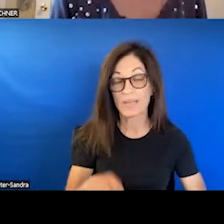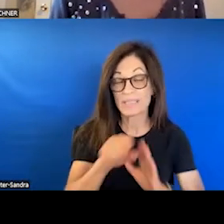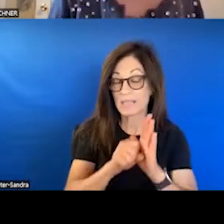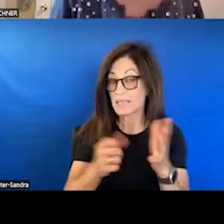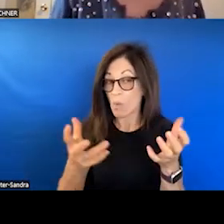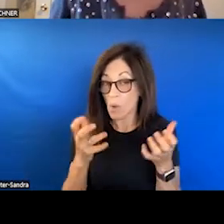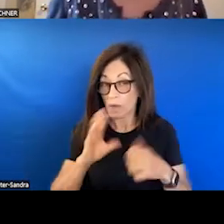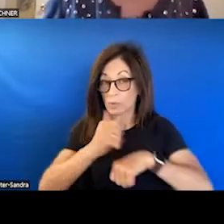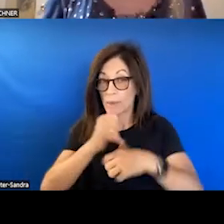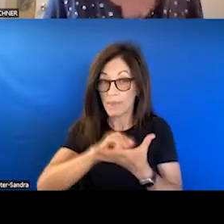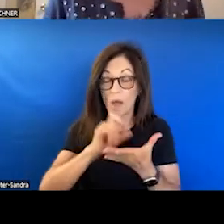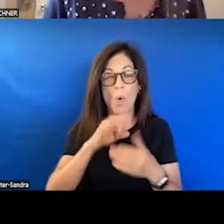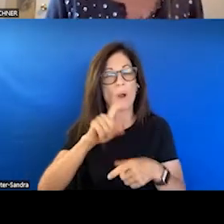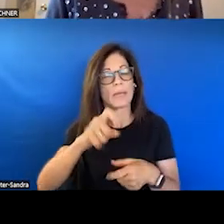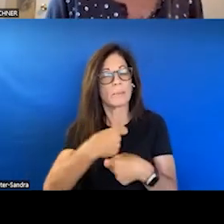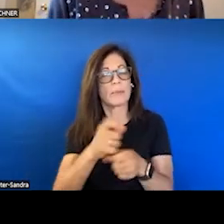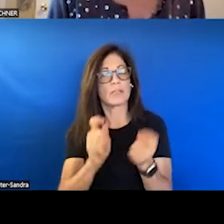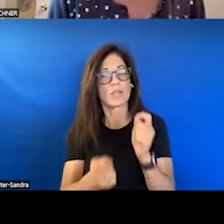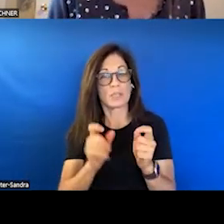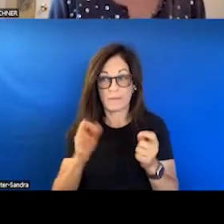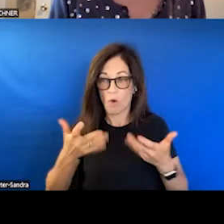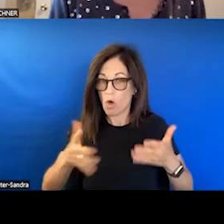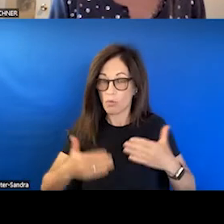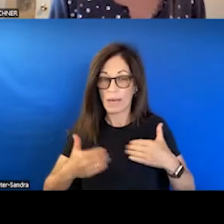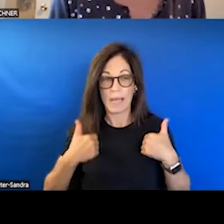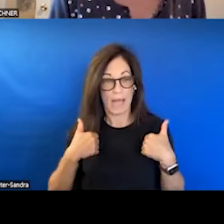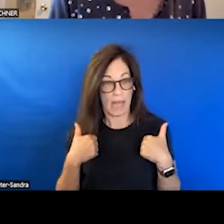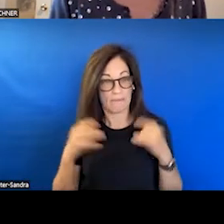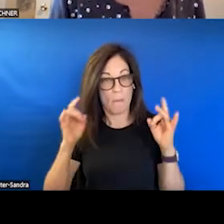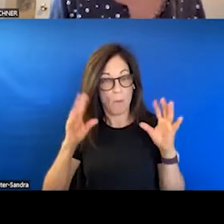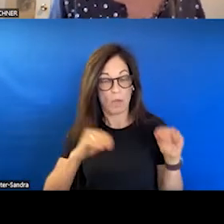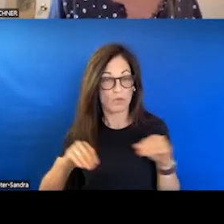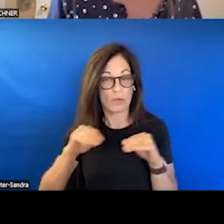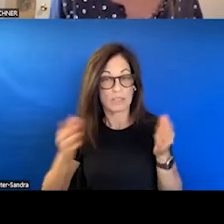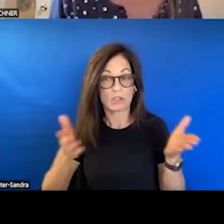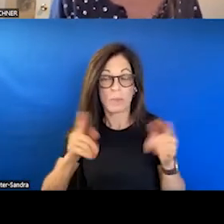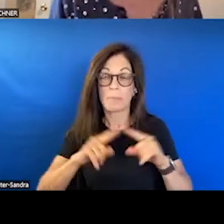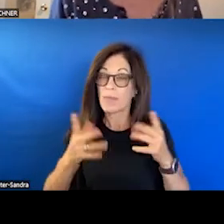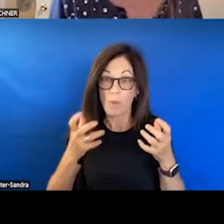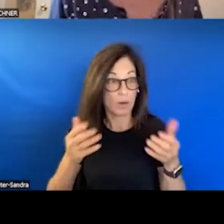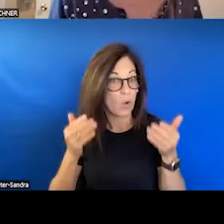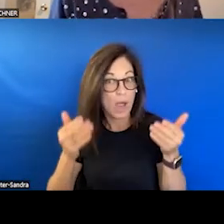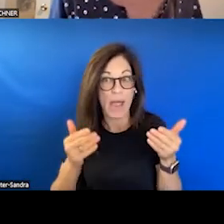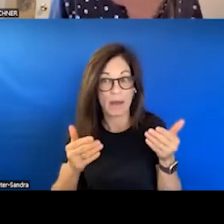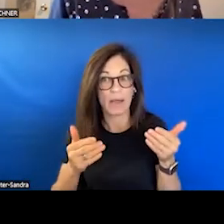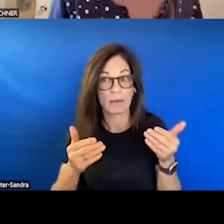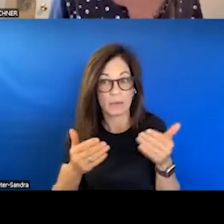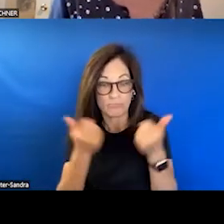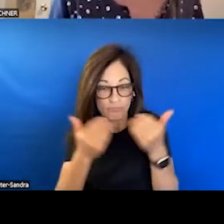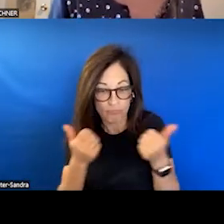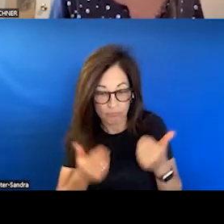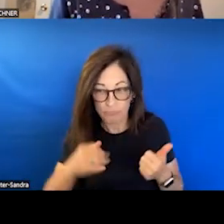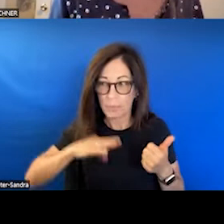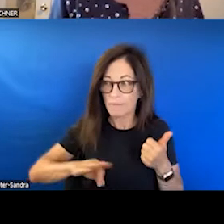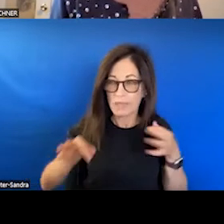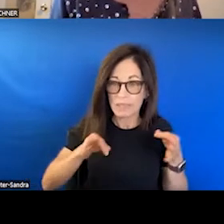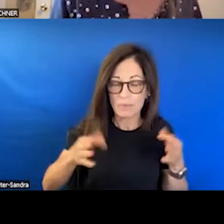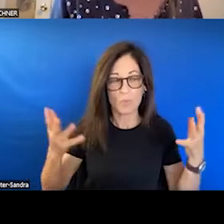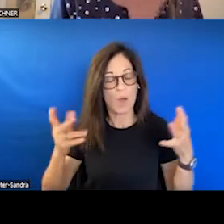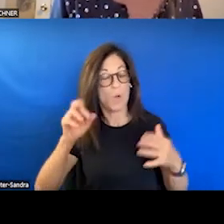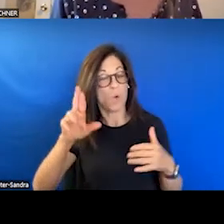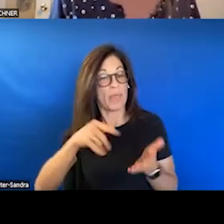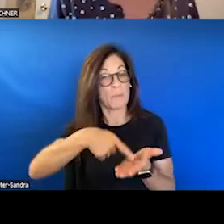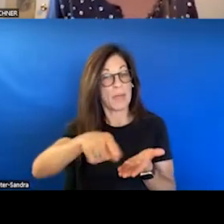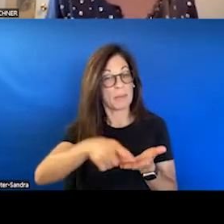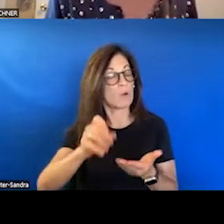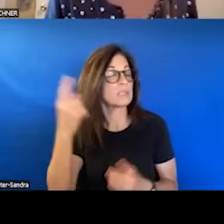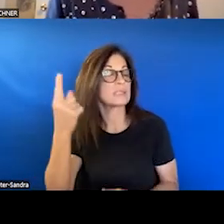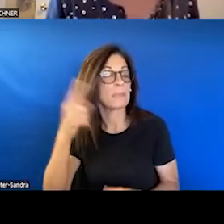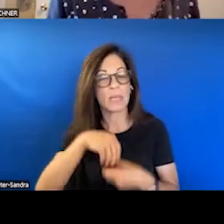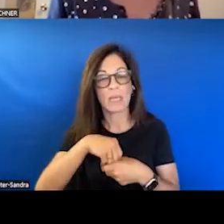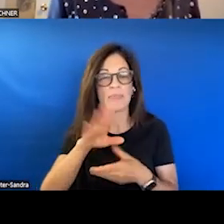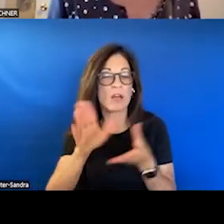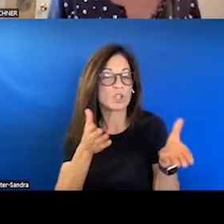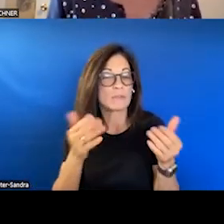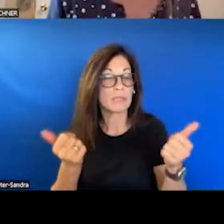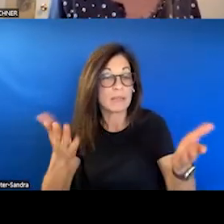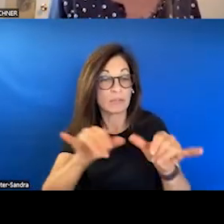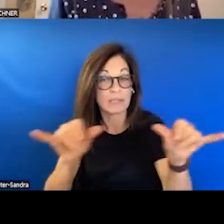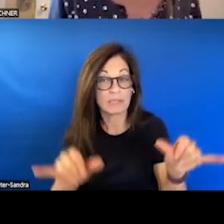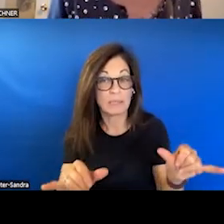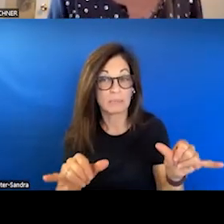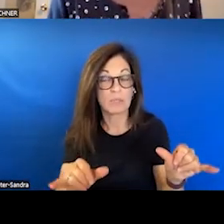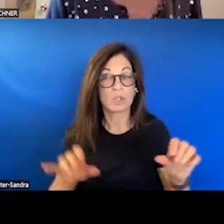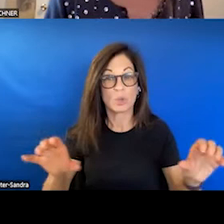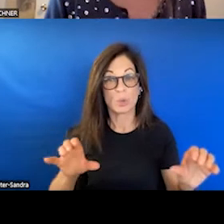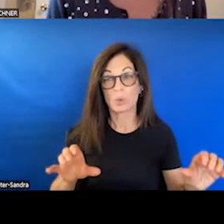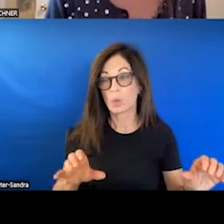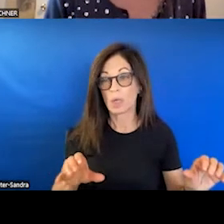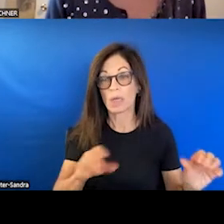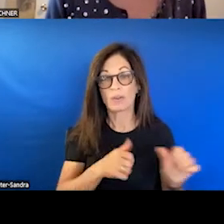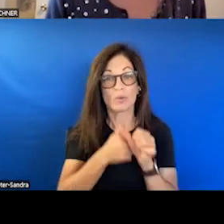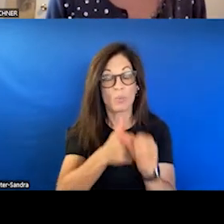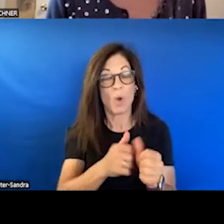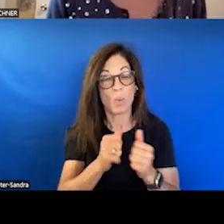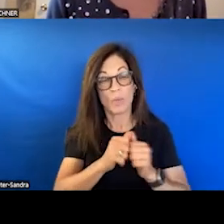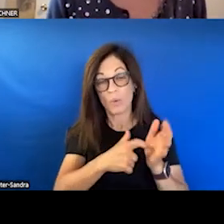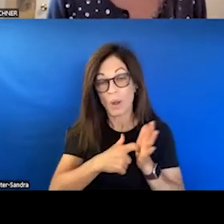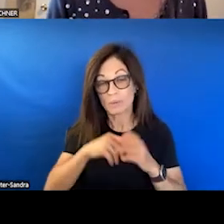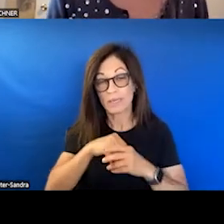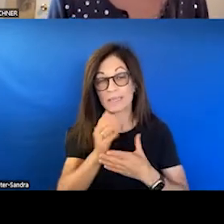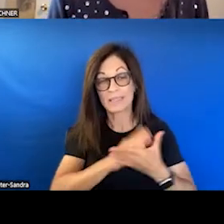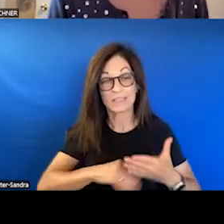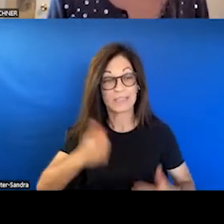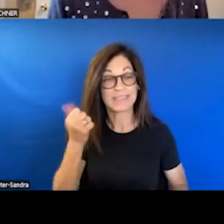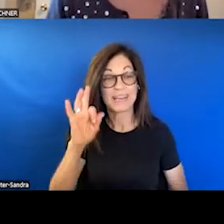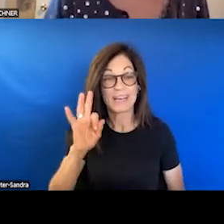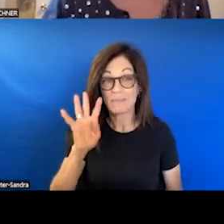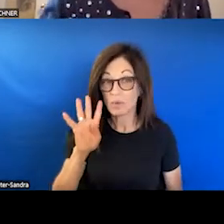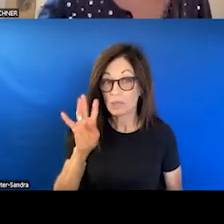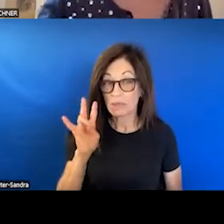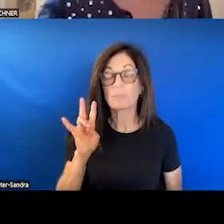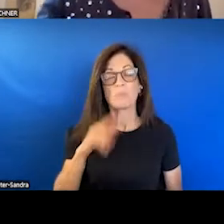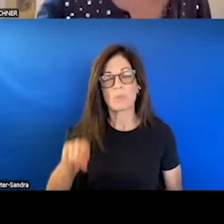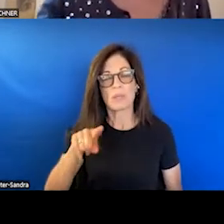MAKE CHANGES IF THEY'RE ALREADY COVERING MOBILE CRISIS SERVICES. IT WOULD NEED TO SUBMIT EITHER